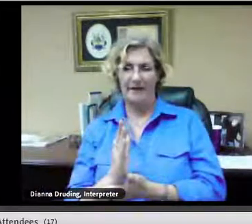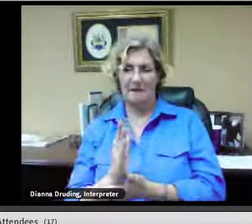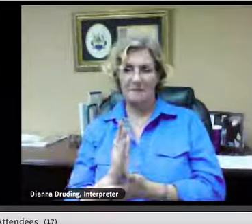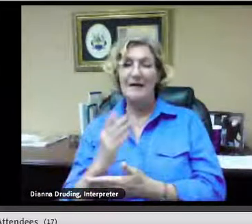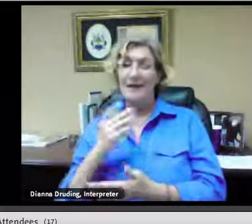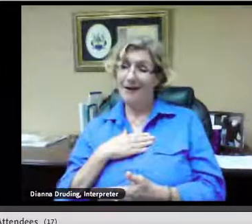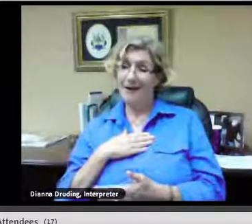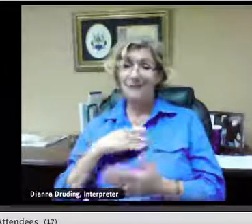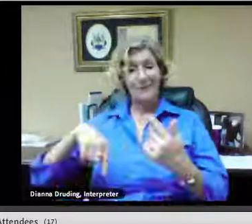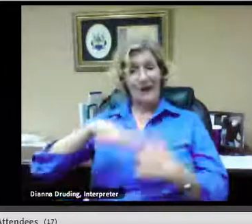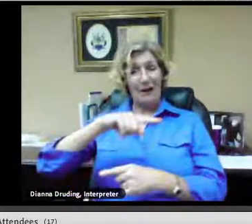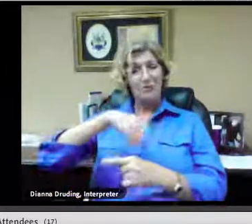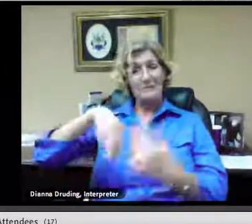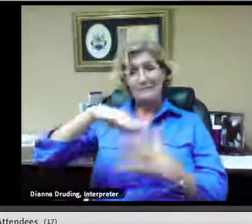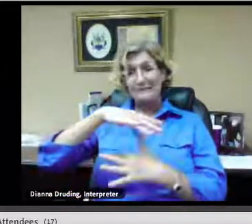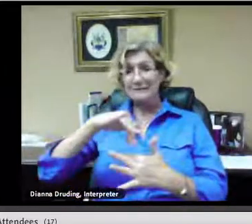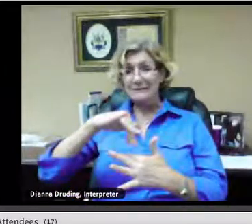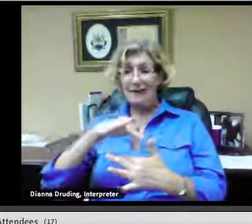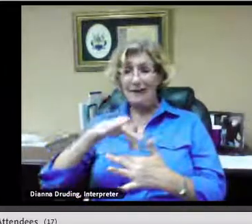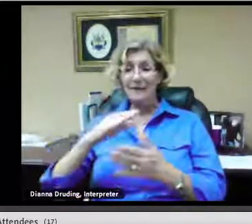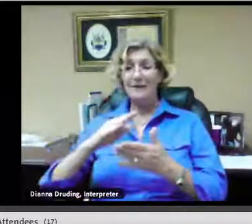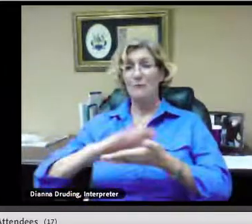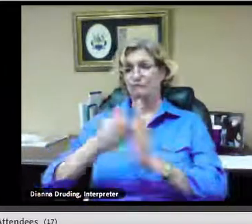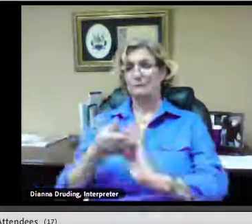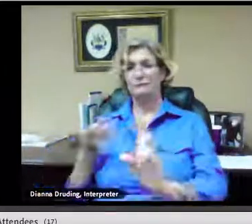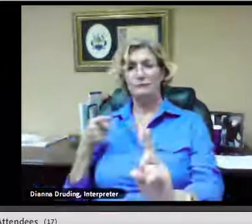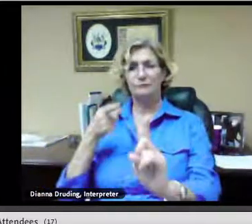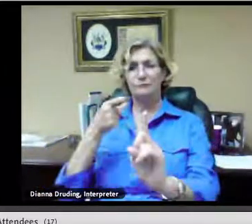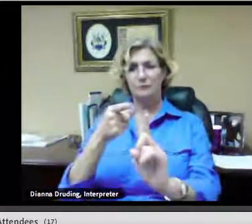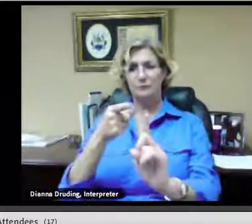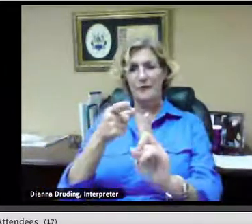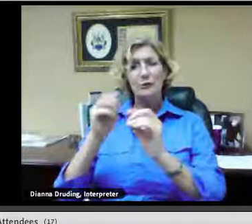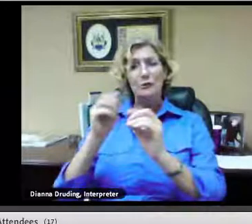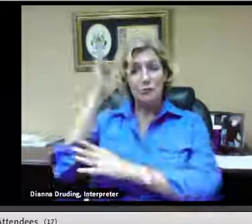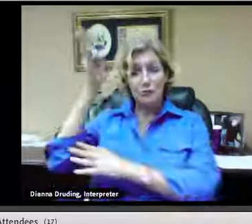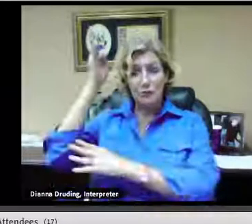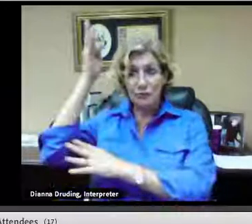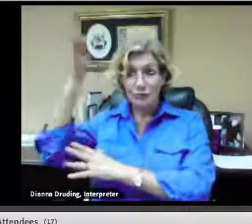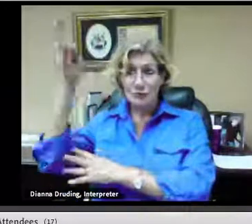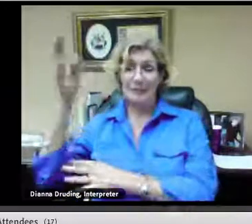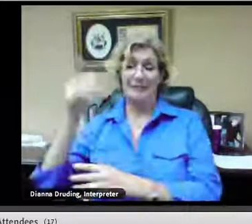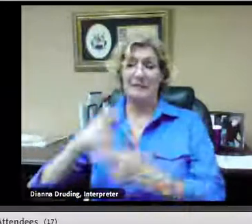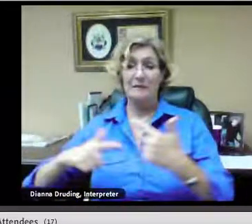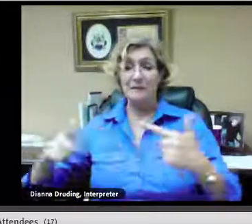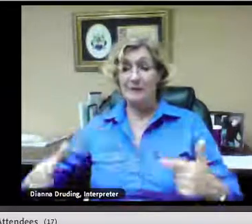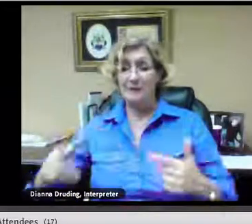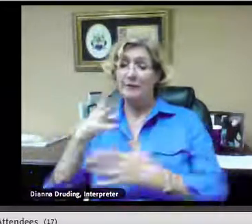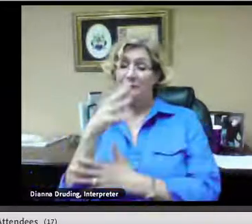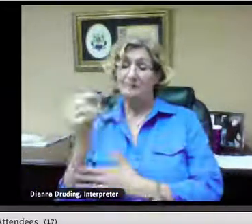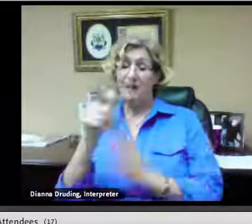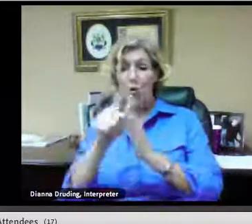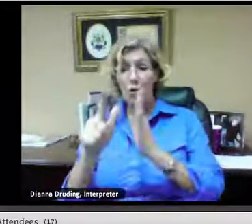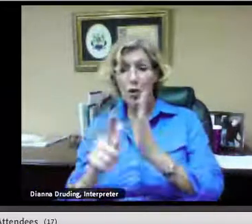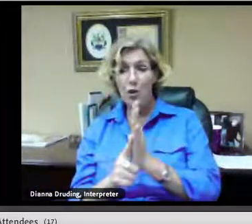and the laws that acknowledge and support this right. Okay? We have a long way to go.